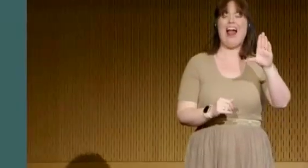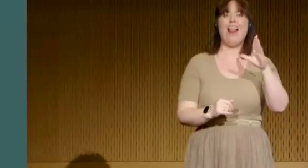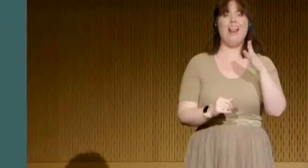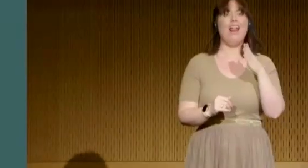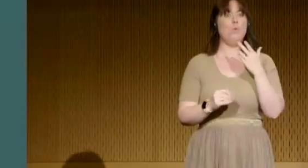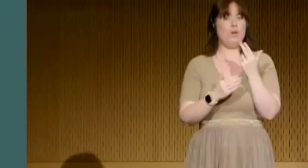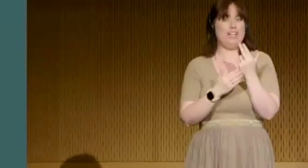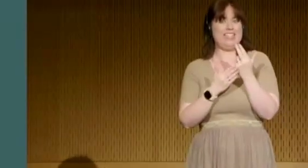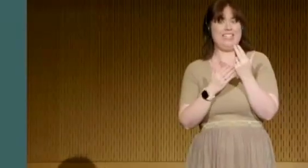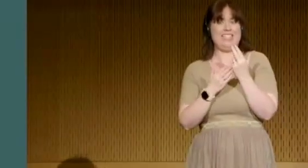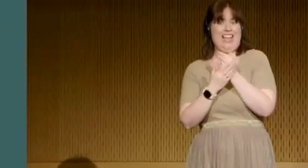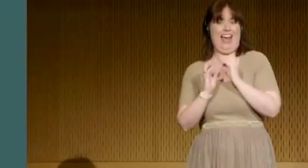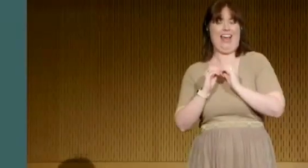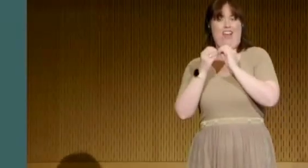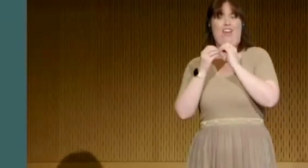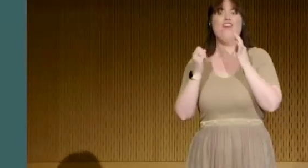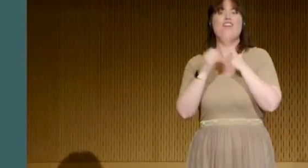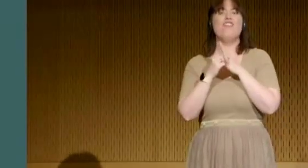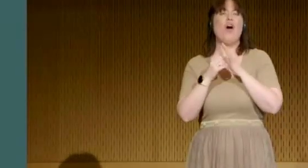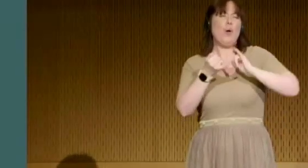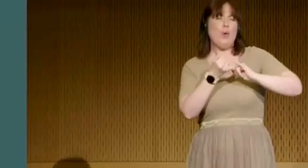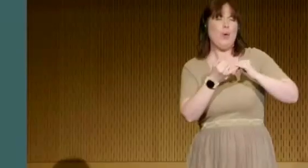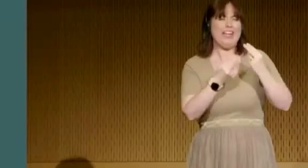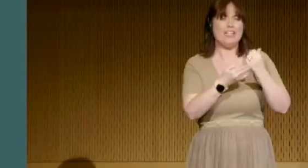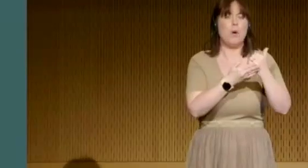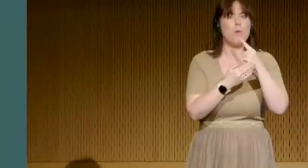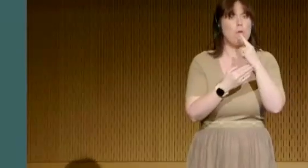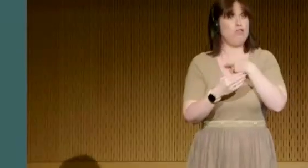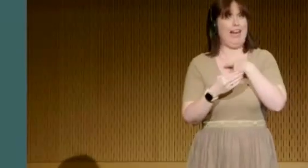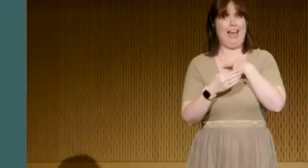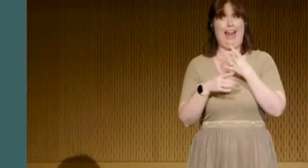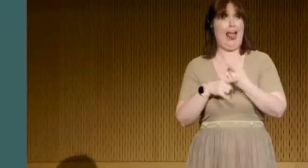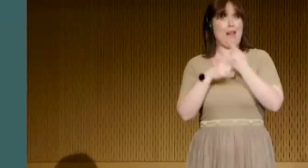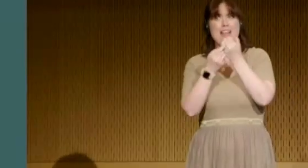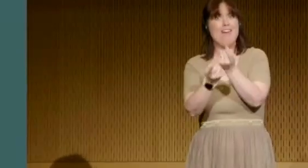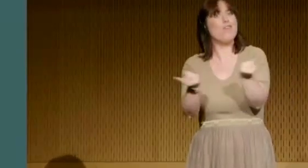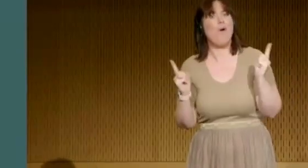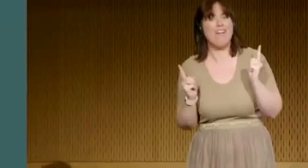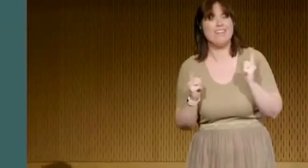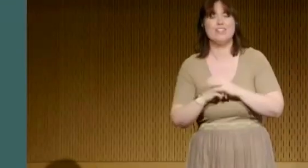designing for the margins, but we're helping the mainstream. It's making life easier for everybody.